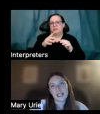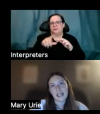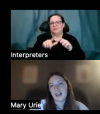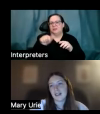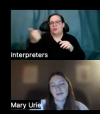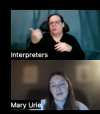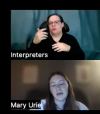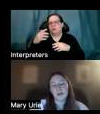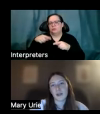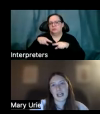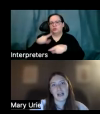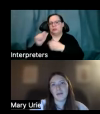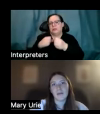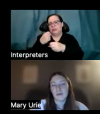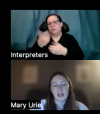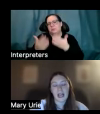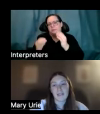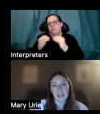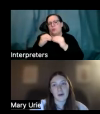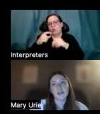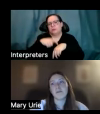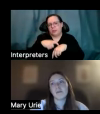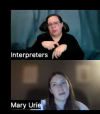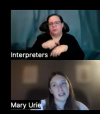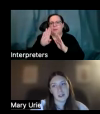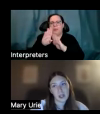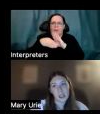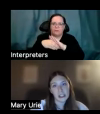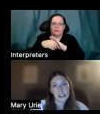get a bit more time, half an hour, maybe even longer.